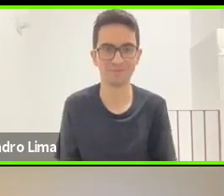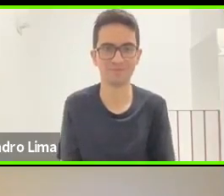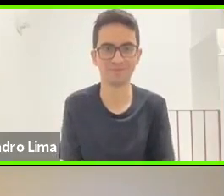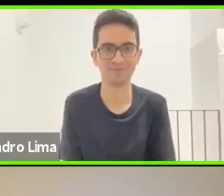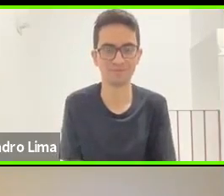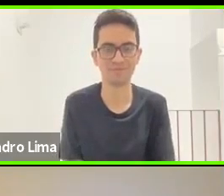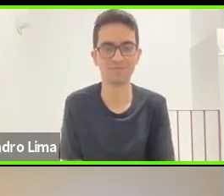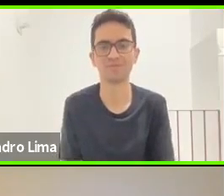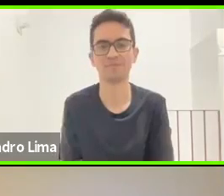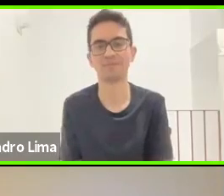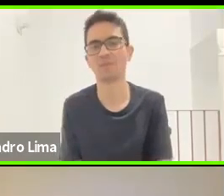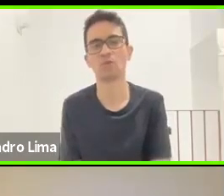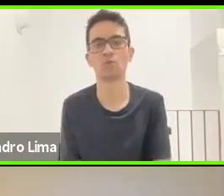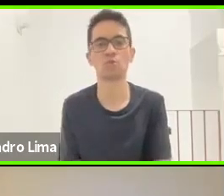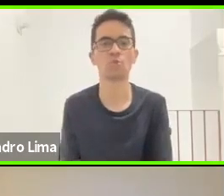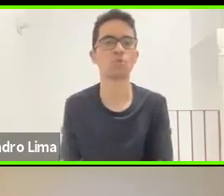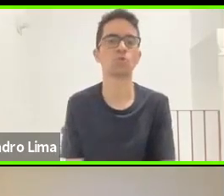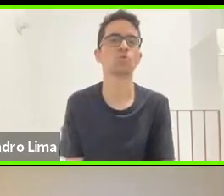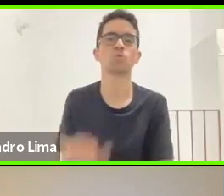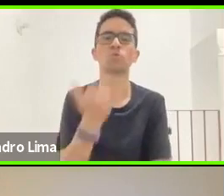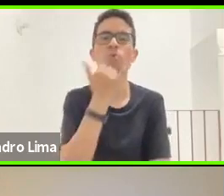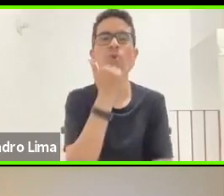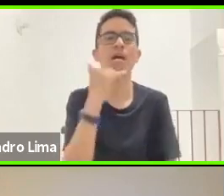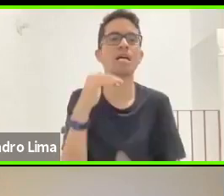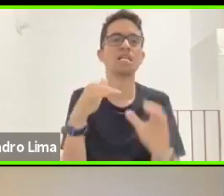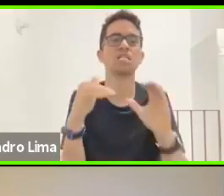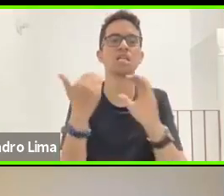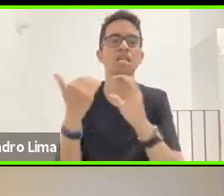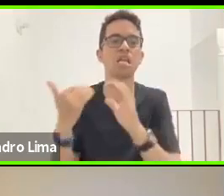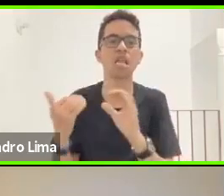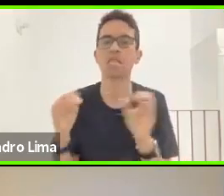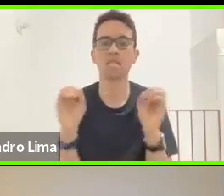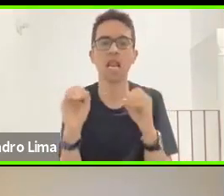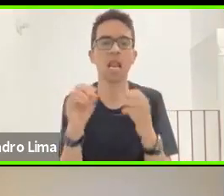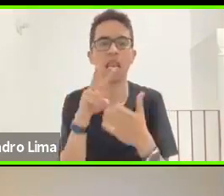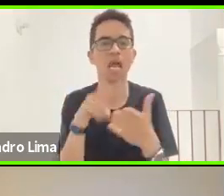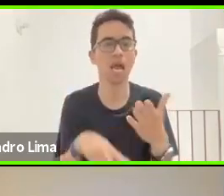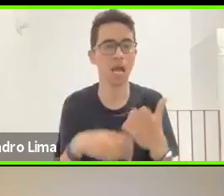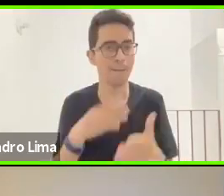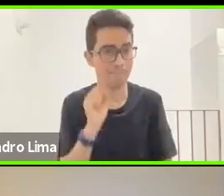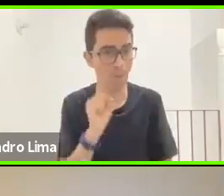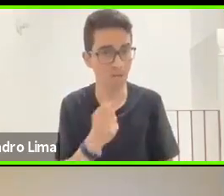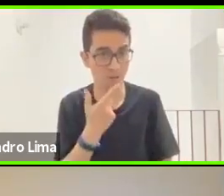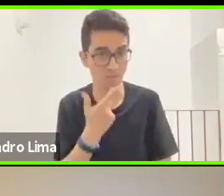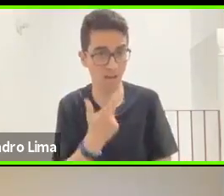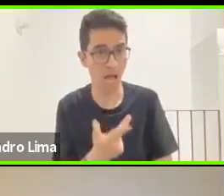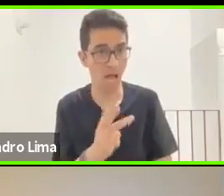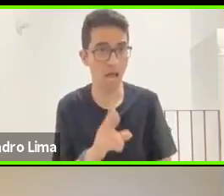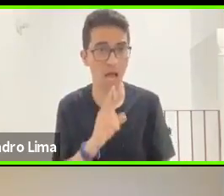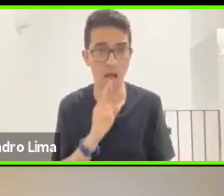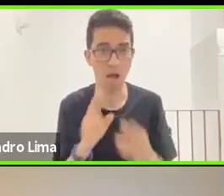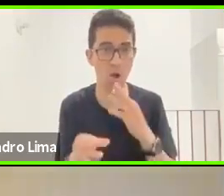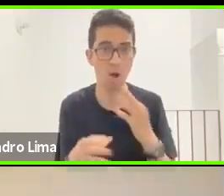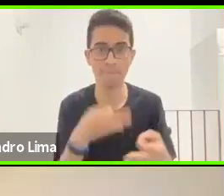Of course Of course, ok I can Of course, okay, I can't read a lot of what's in the chat box so , is there anyone who could who is there anyone who could who wants to speak. me.